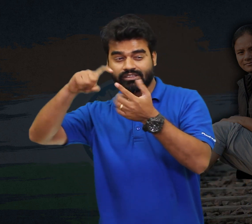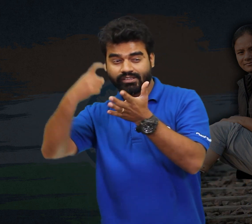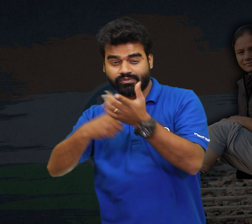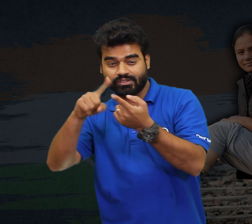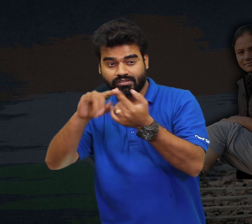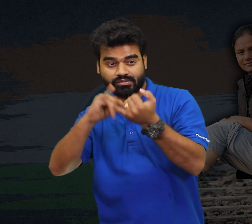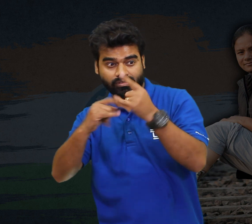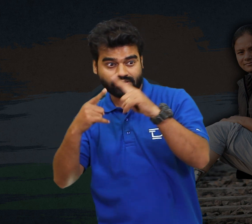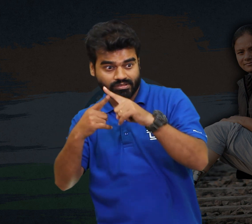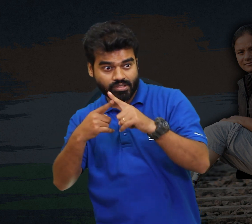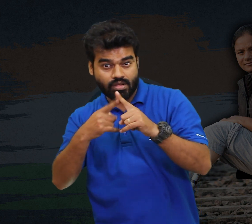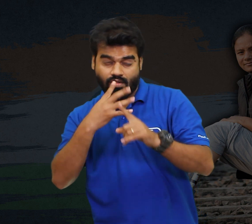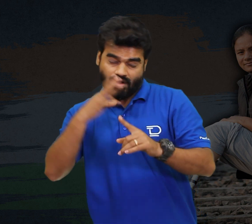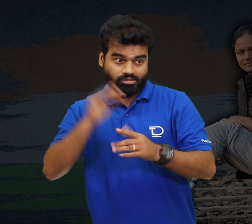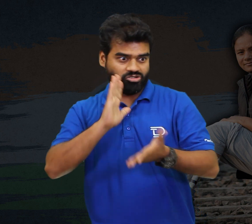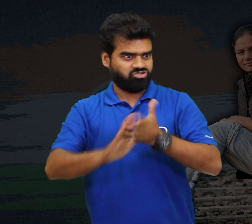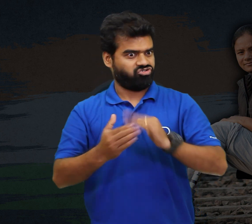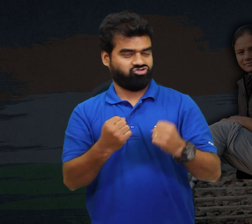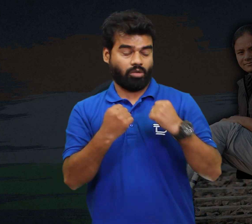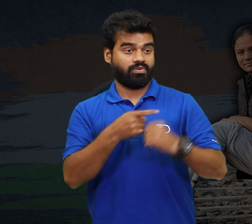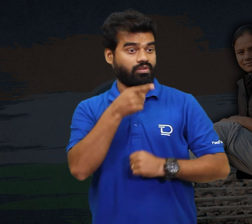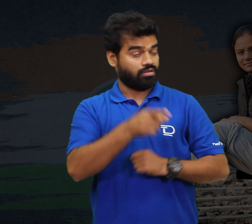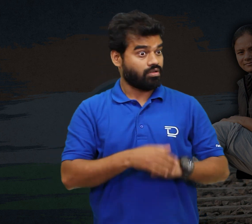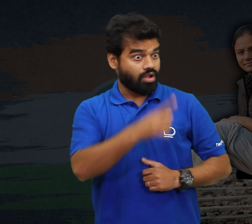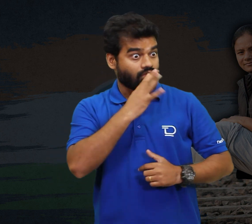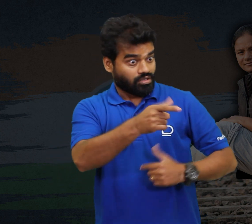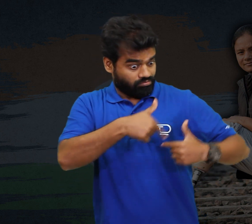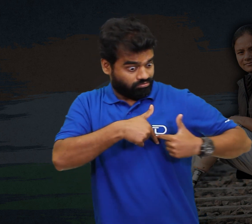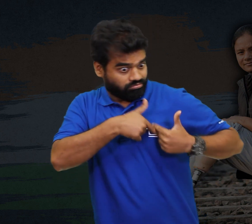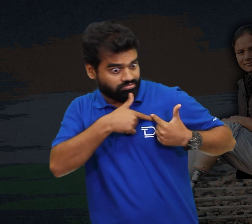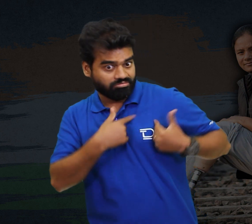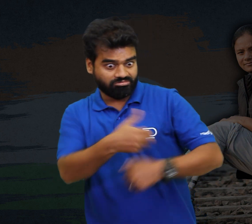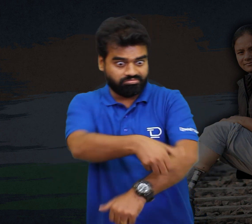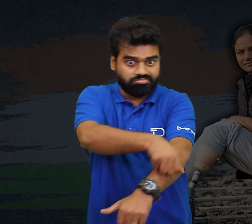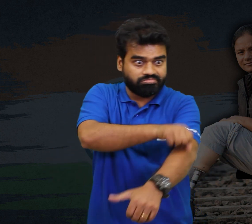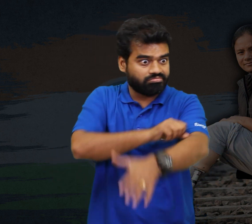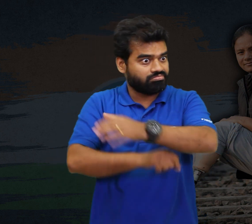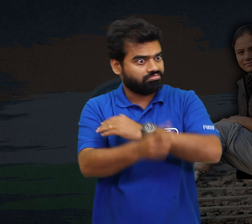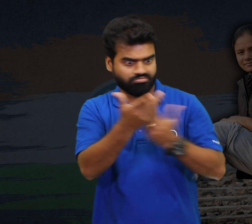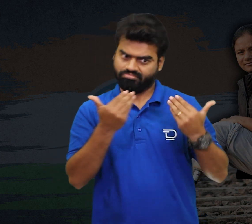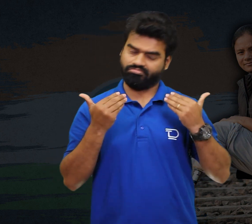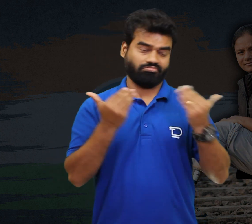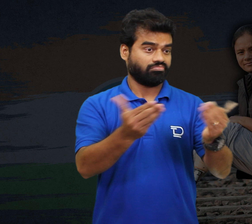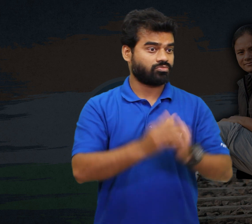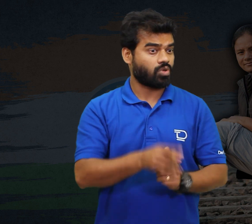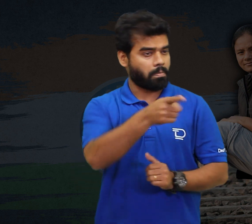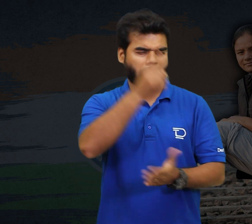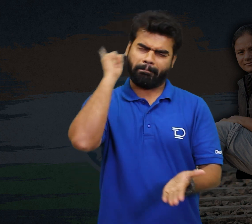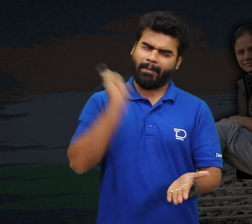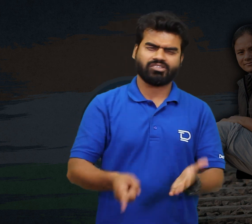it means So you've all been Concord it in your heart.